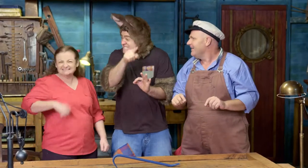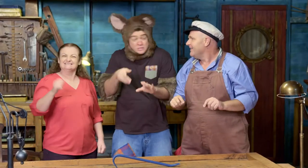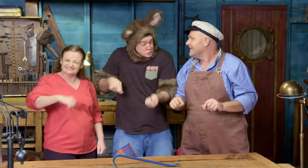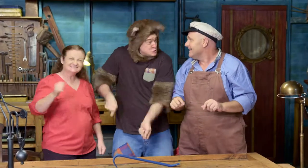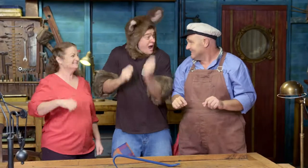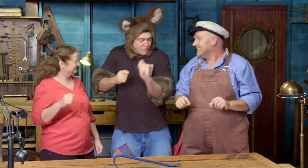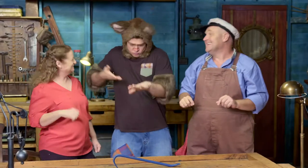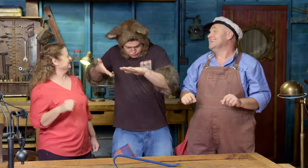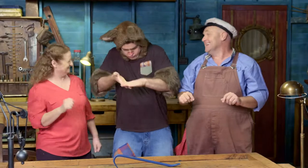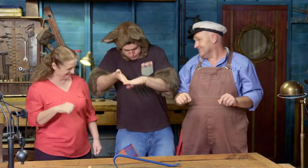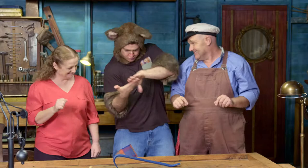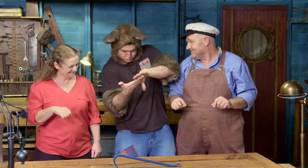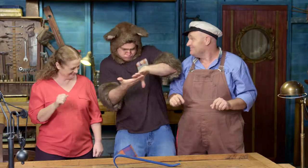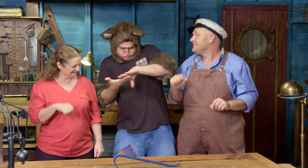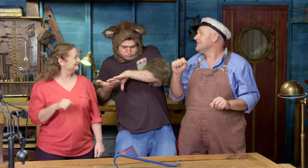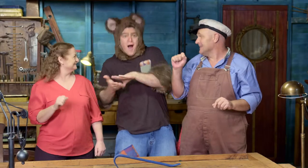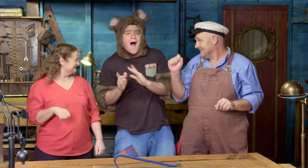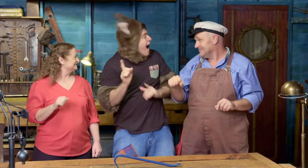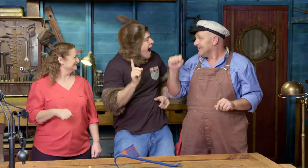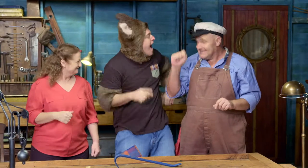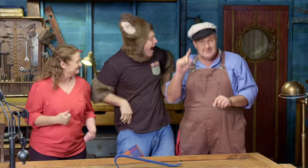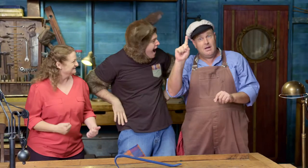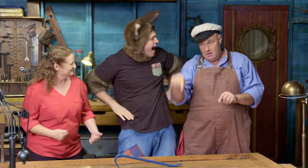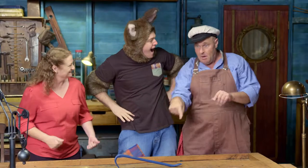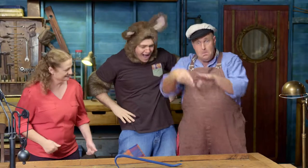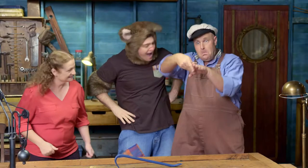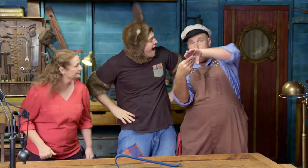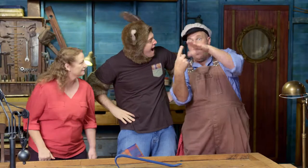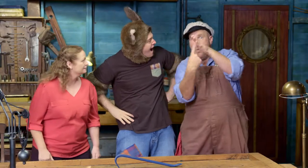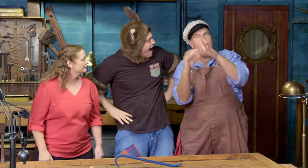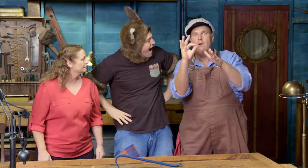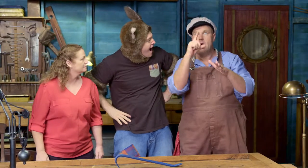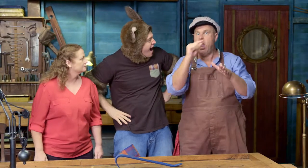Oh, yes! In the garden with the shovel. I put it under the pot plant.